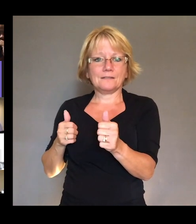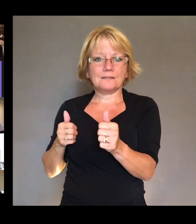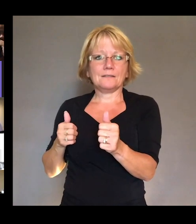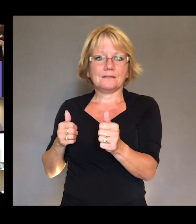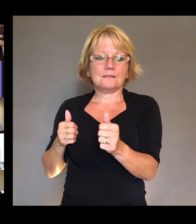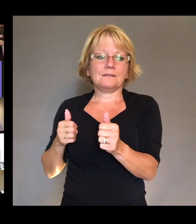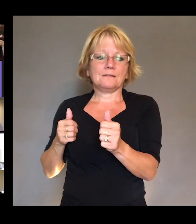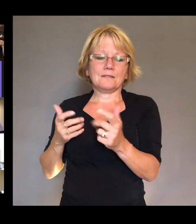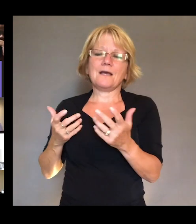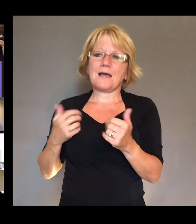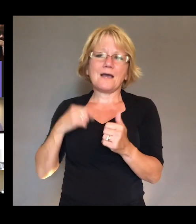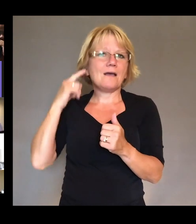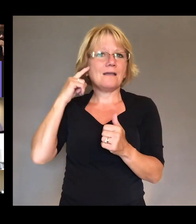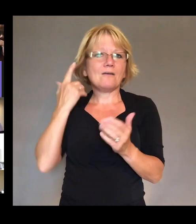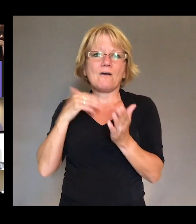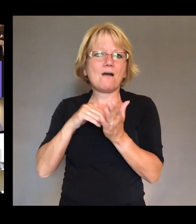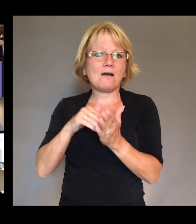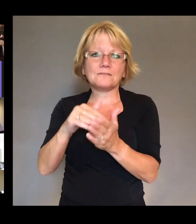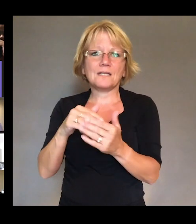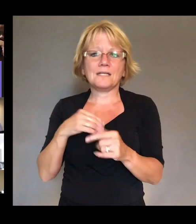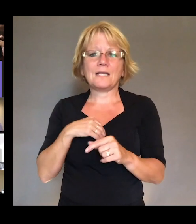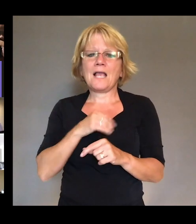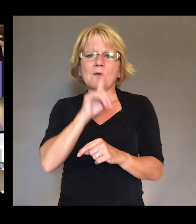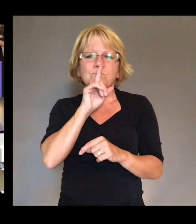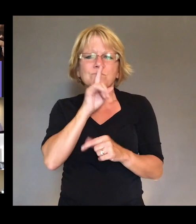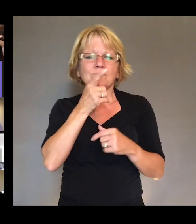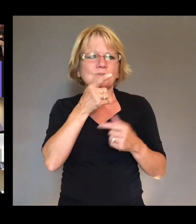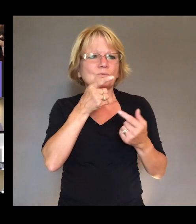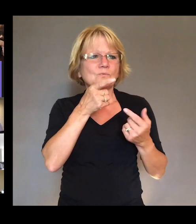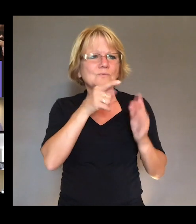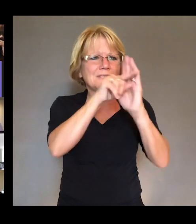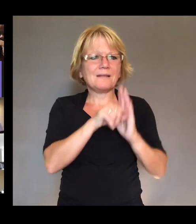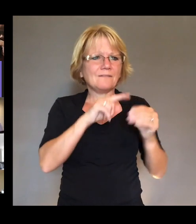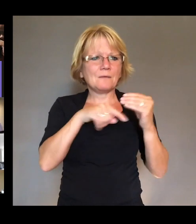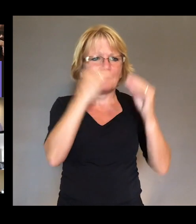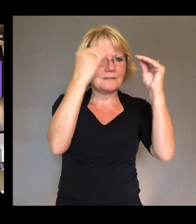and this is not to demonize general education teachers. I think that you guys are phenomenal and you guys do so much,